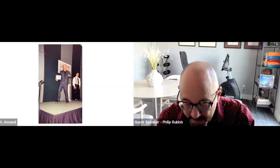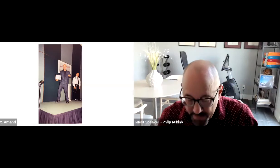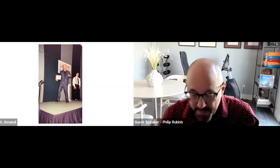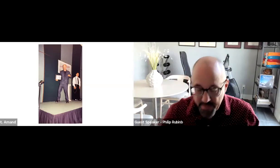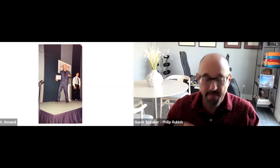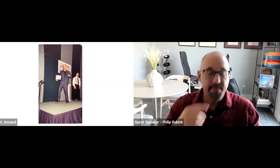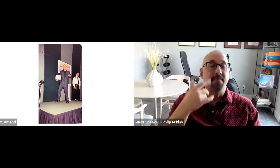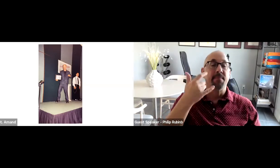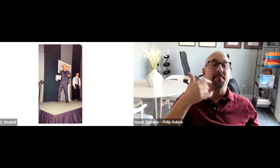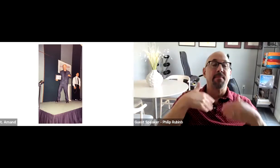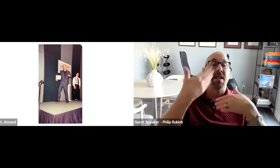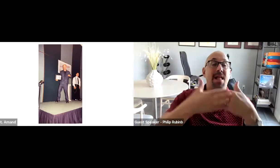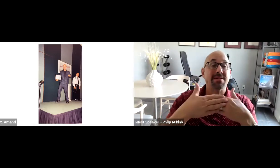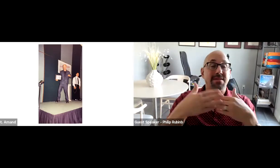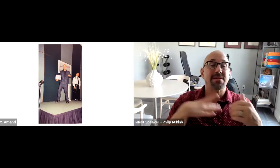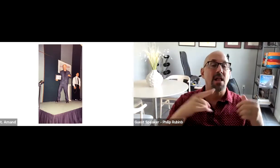Bye, Jeanine. Bye, Ed.